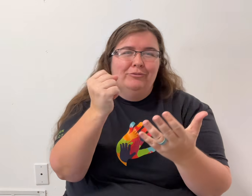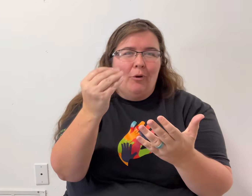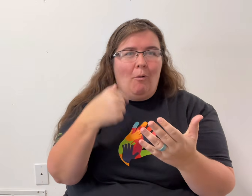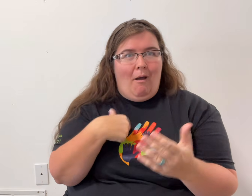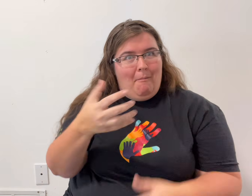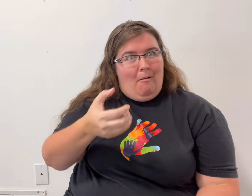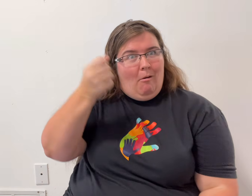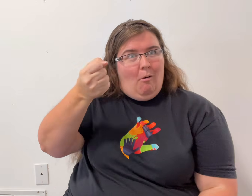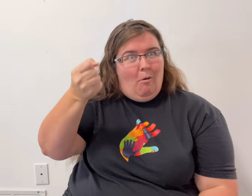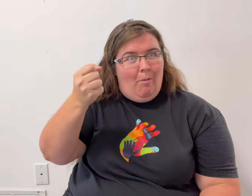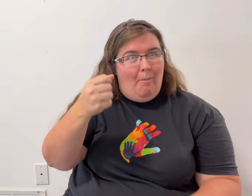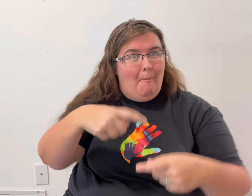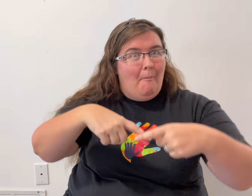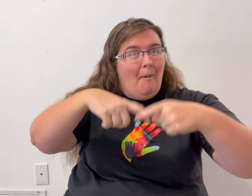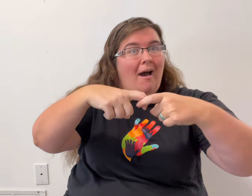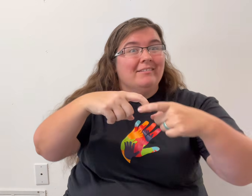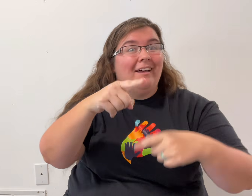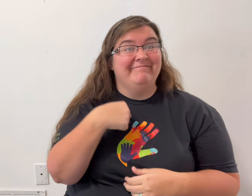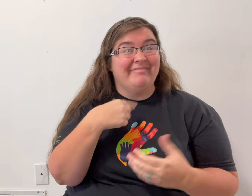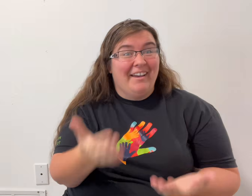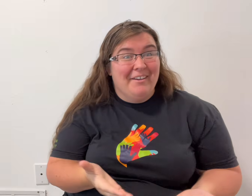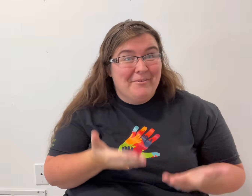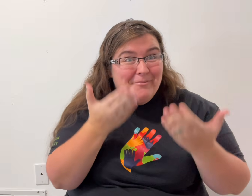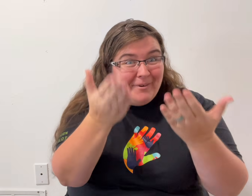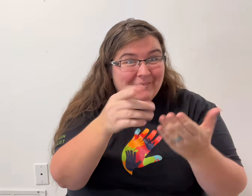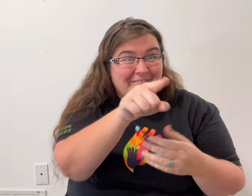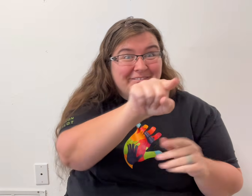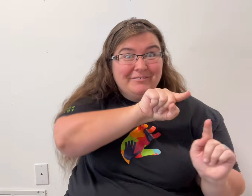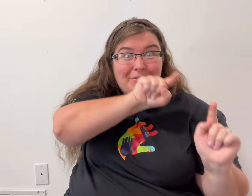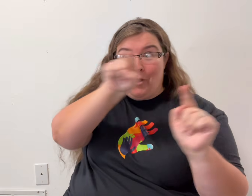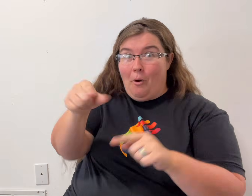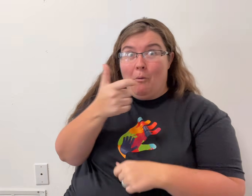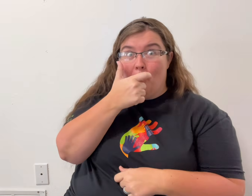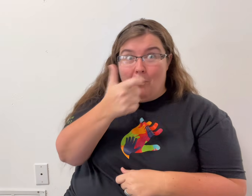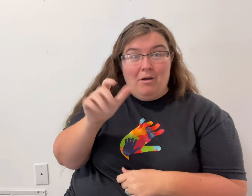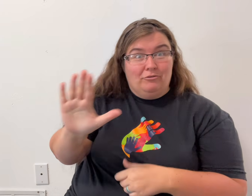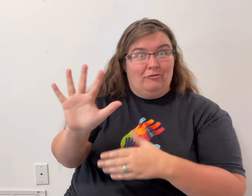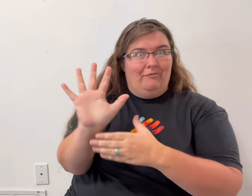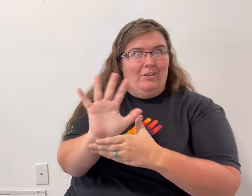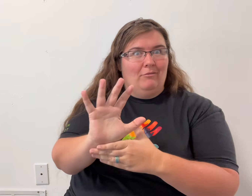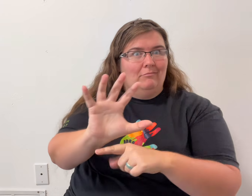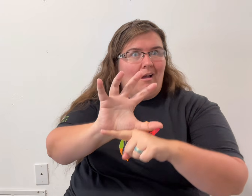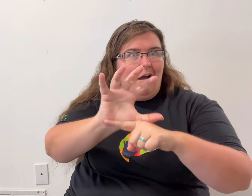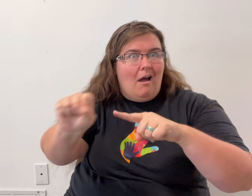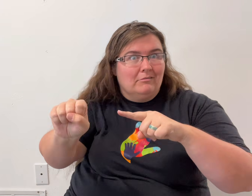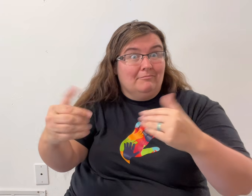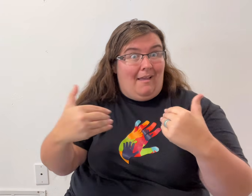so I'm going to hold on the rest, pause, but I recommend you go watch her full video. It's awesome!